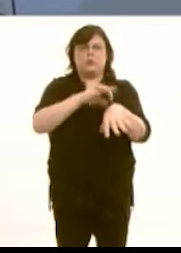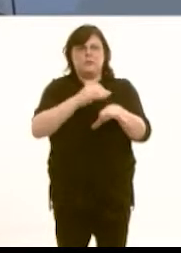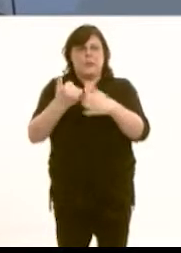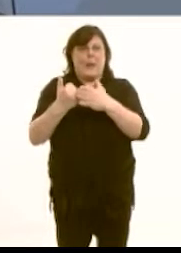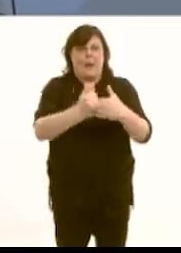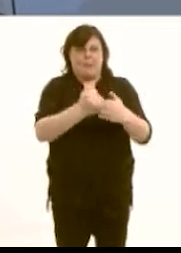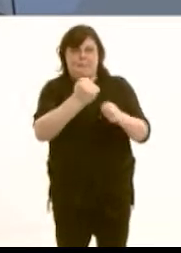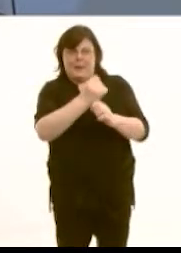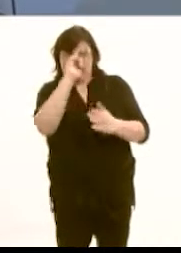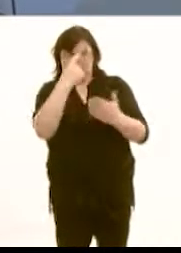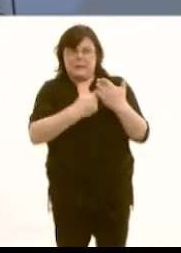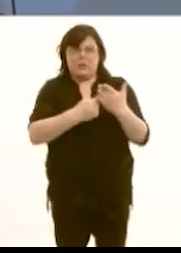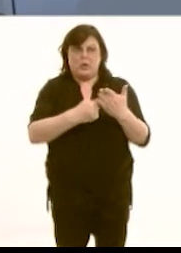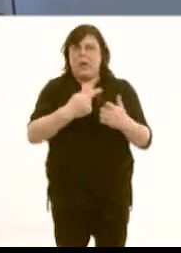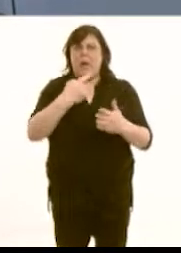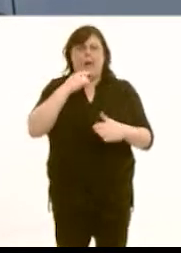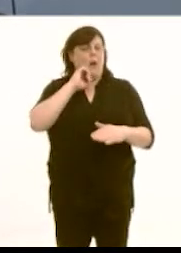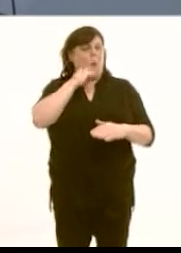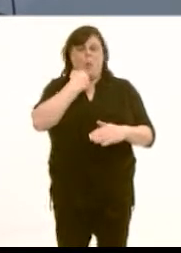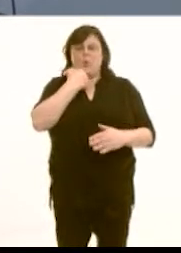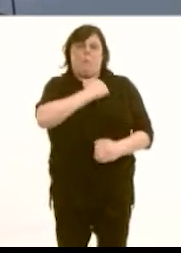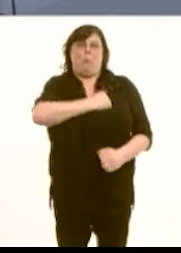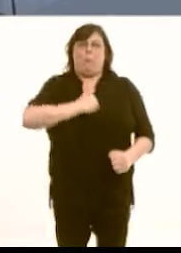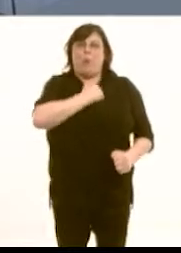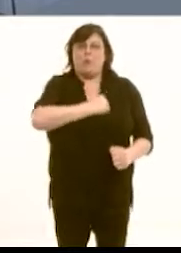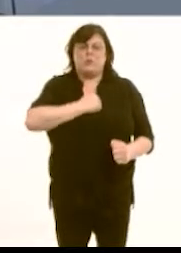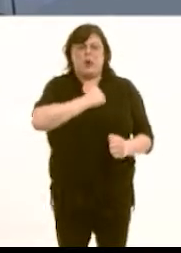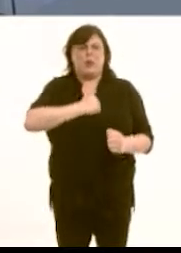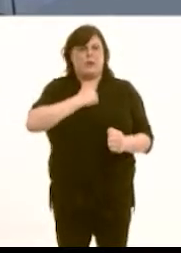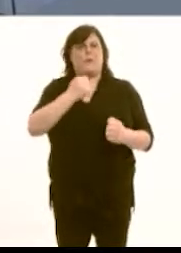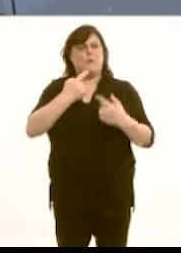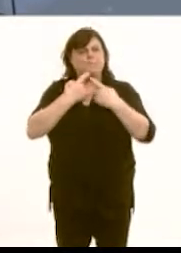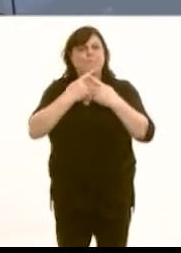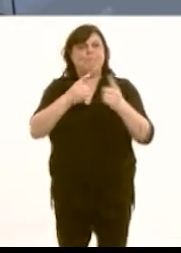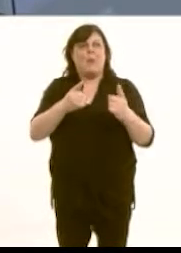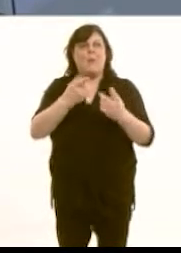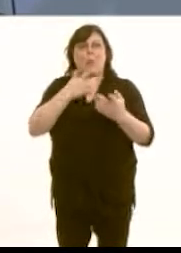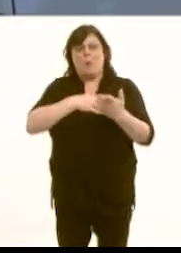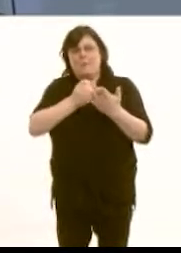I make no apologiesóno apologiesófor making sure that we root out poor practice where